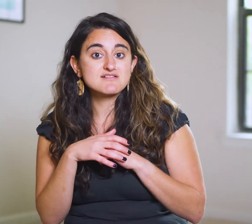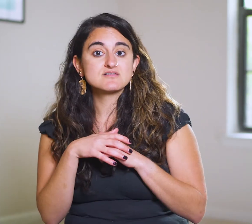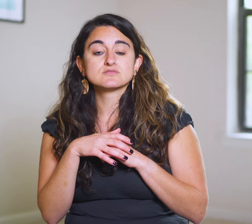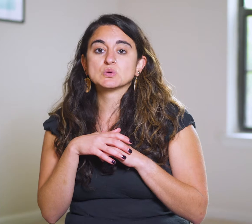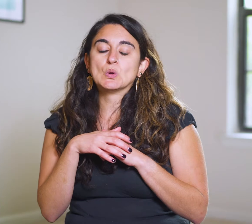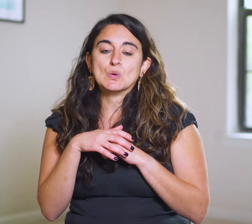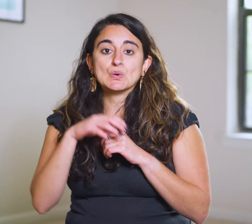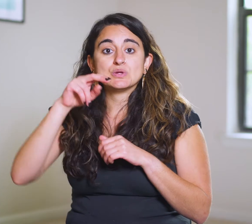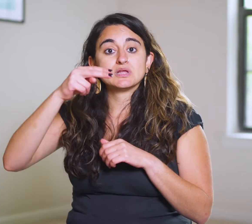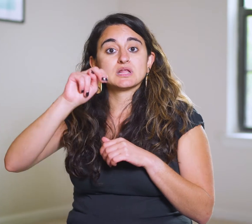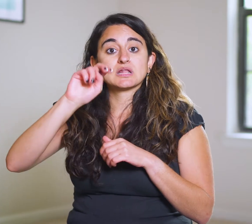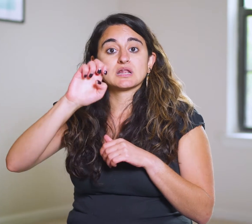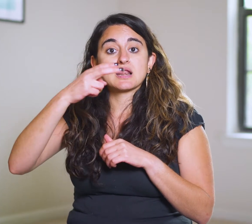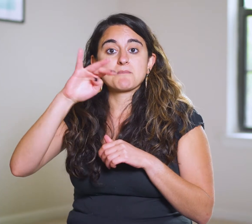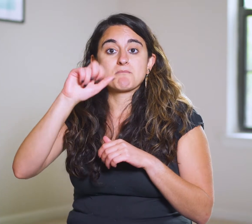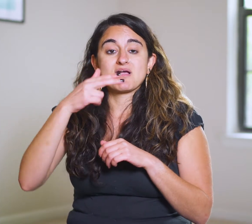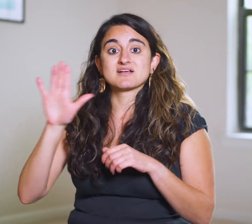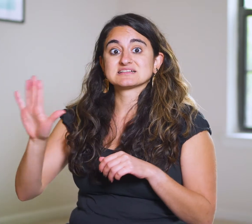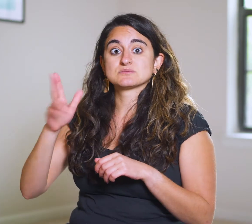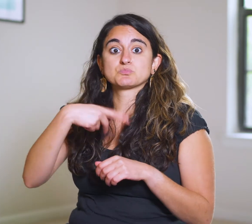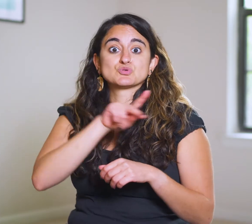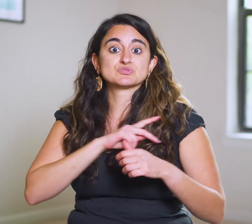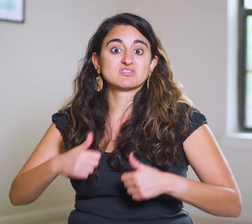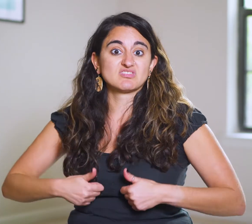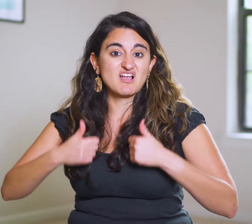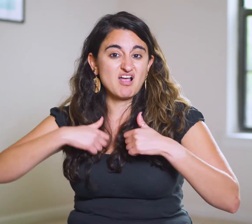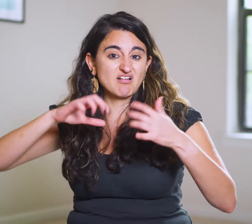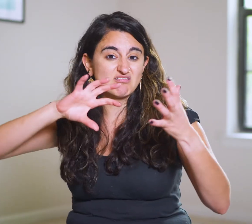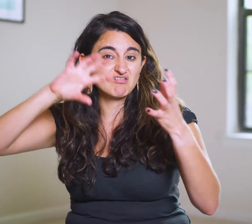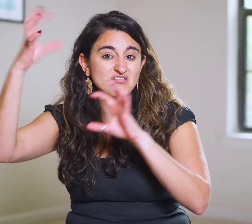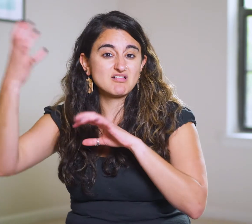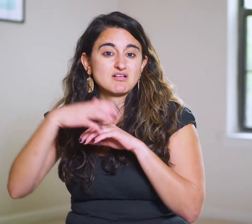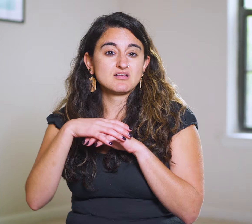Nehemiah’s personal life is rough.